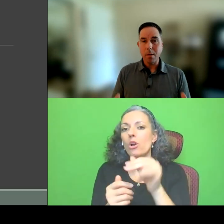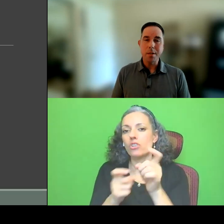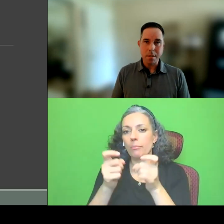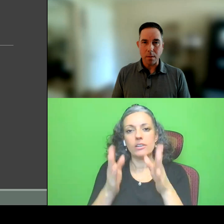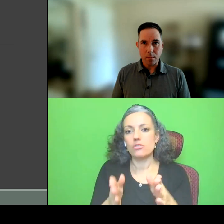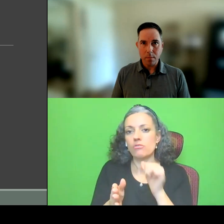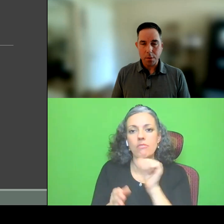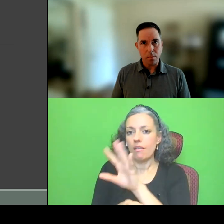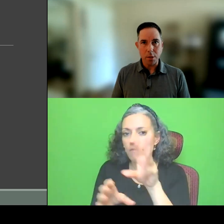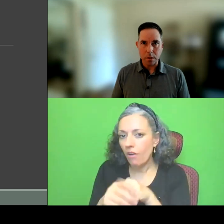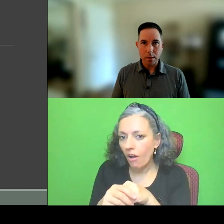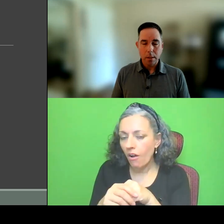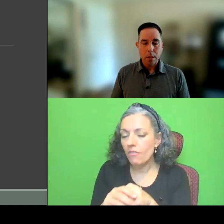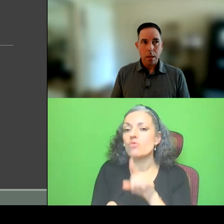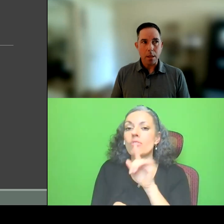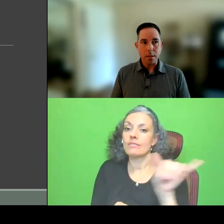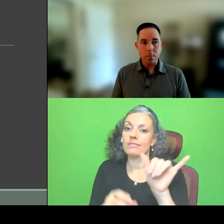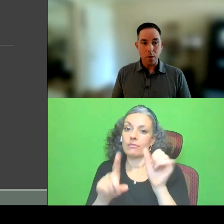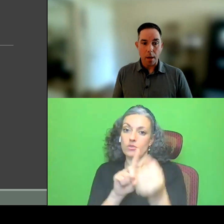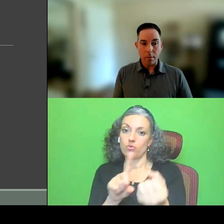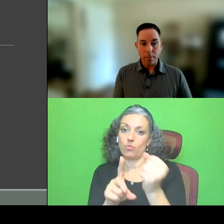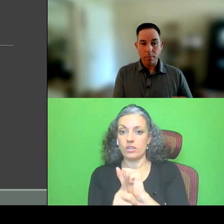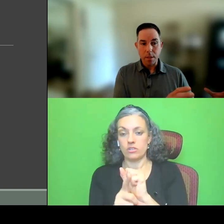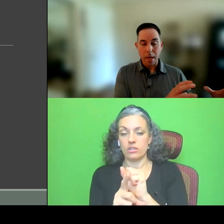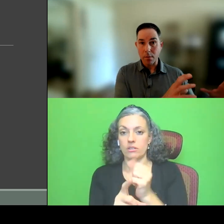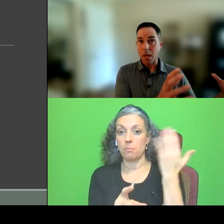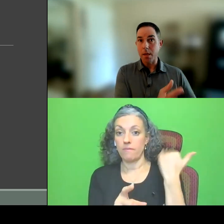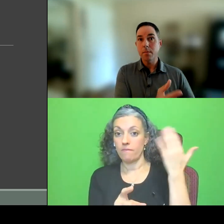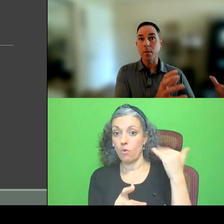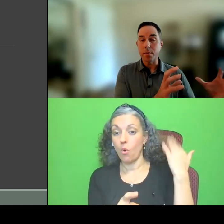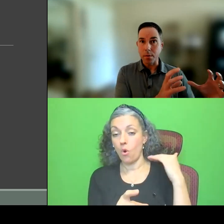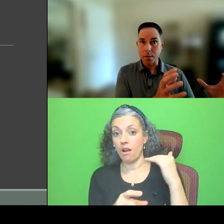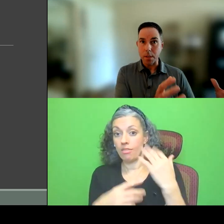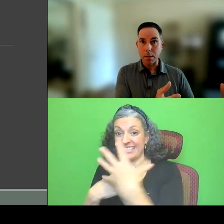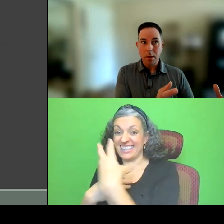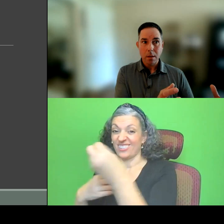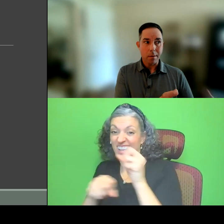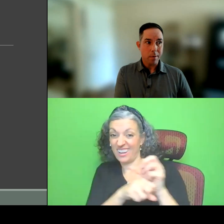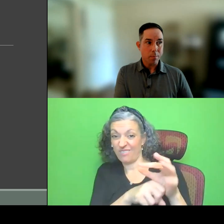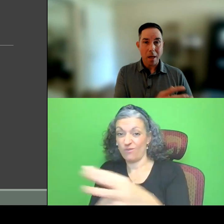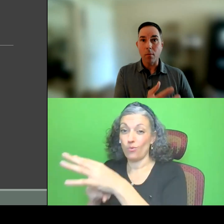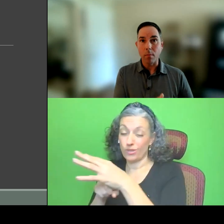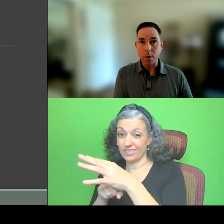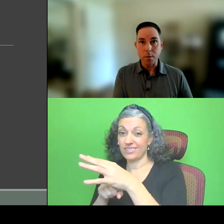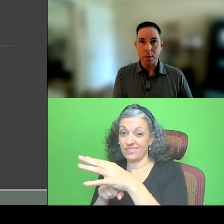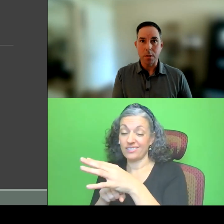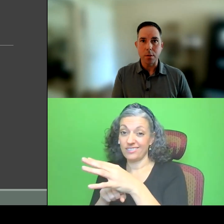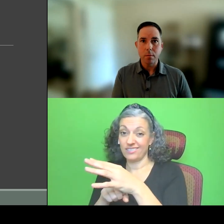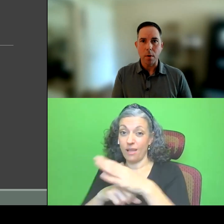very much the same situation as when you have these outside influencers in the platform use decision, right?